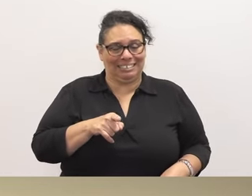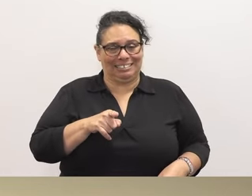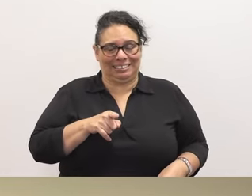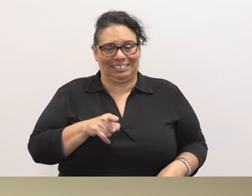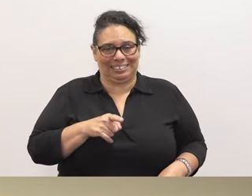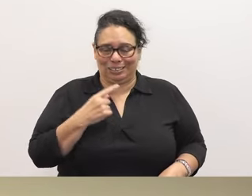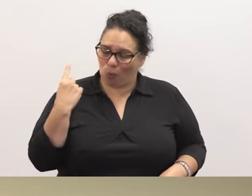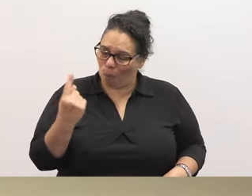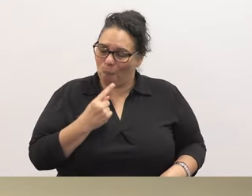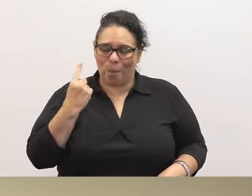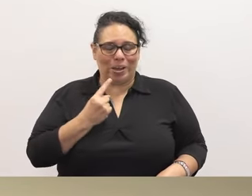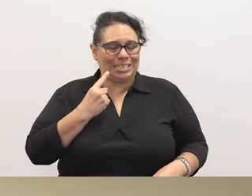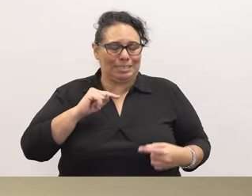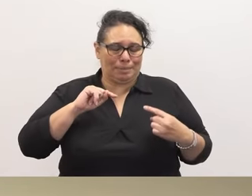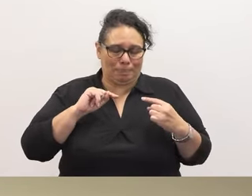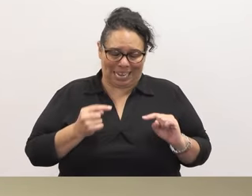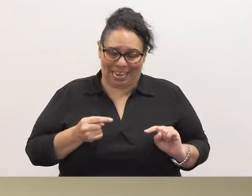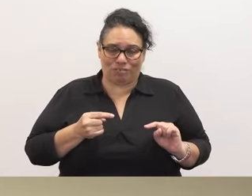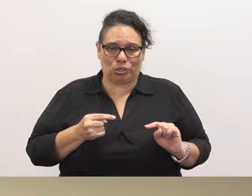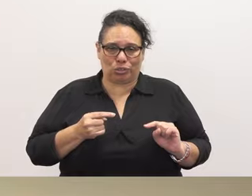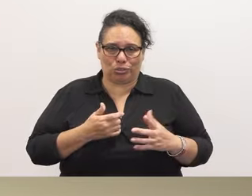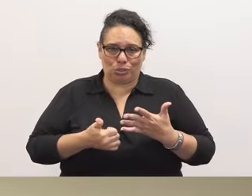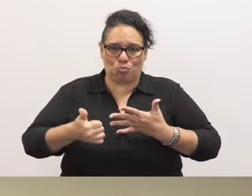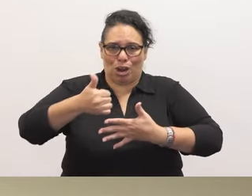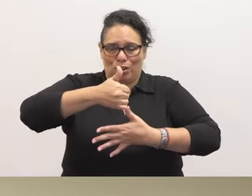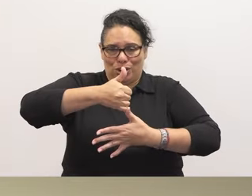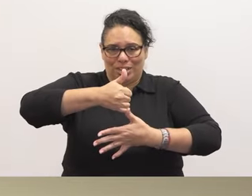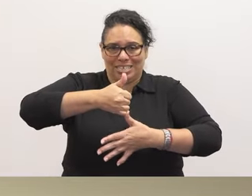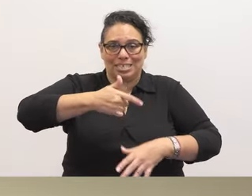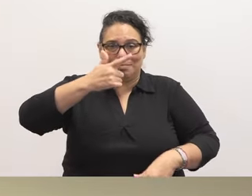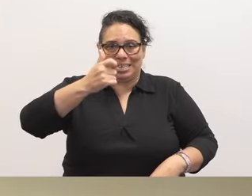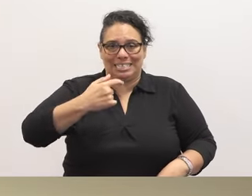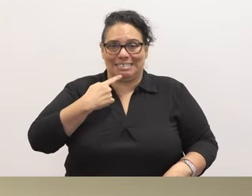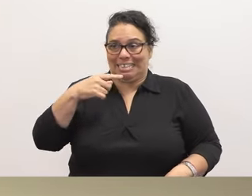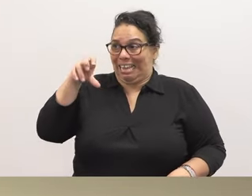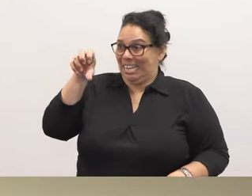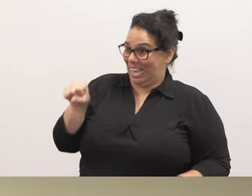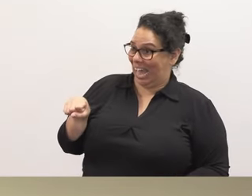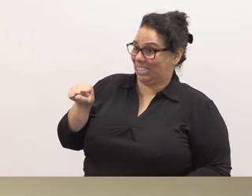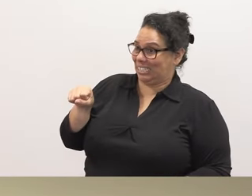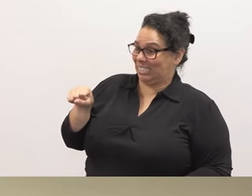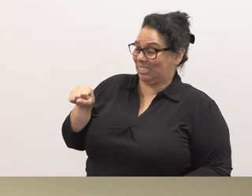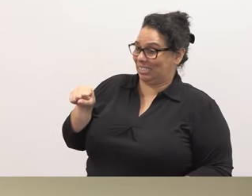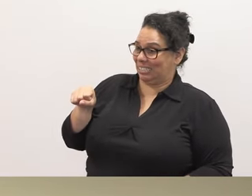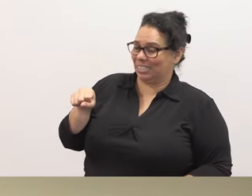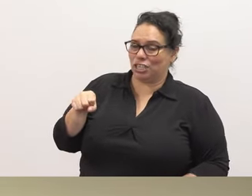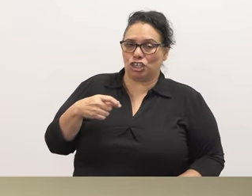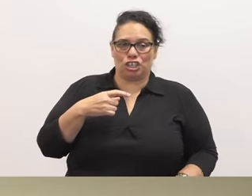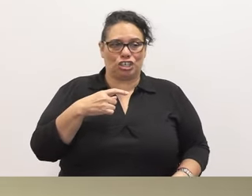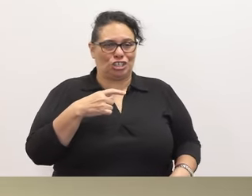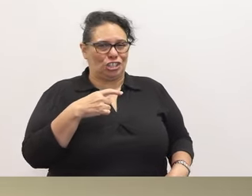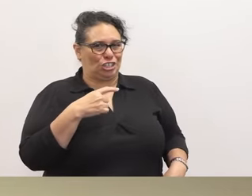to prioritize because by saying yes to some things, you are saying other things are not going to be one